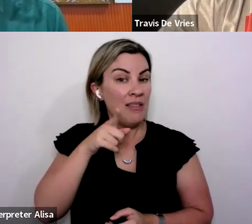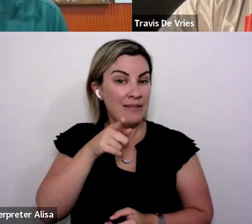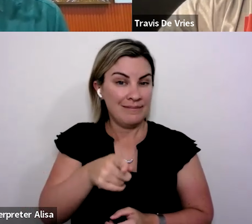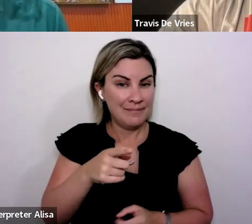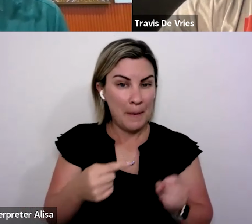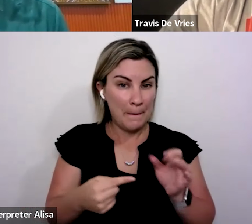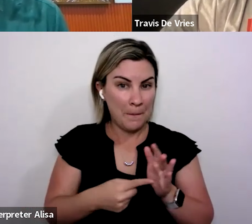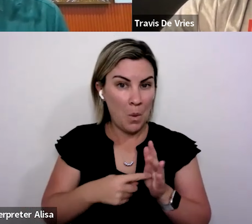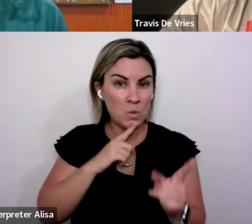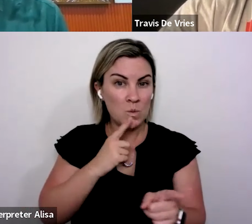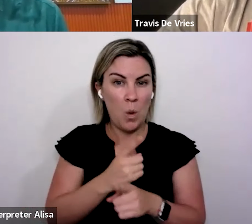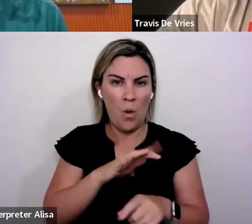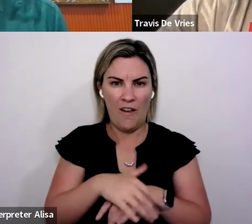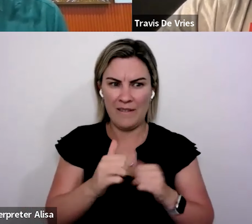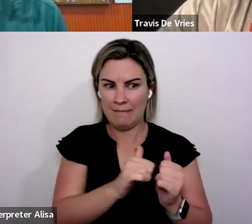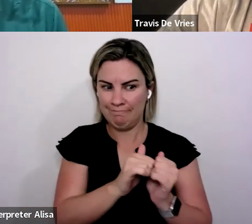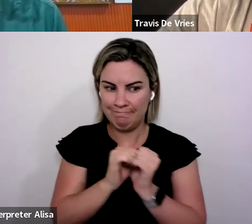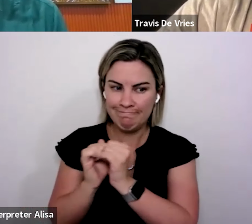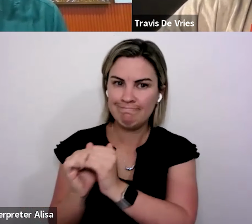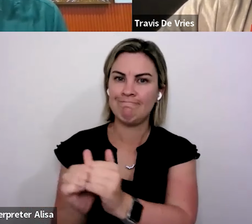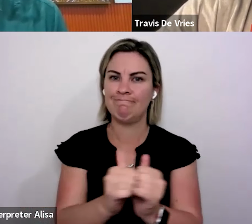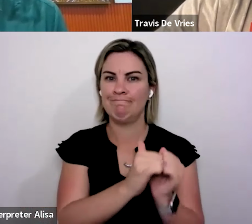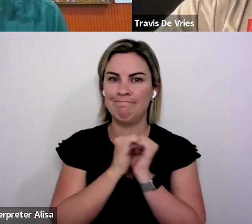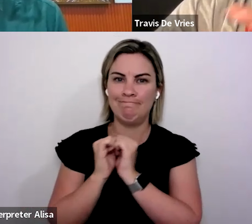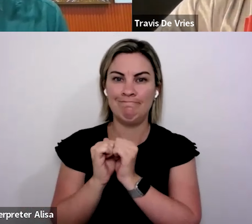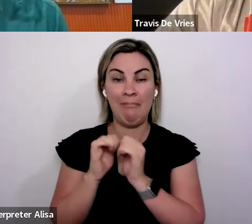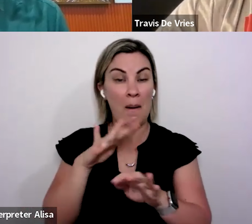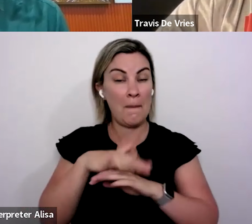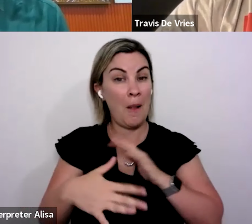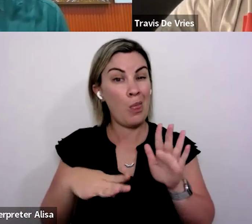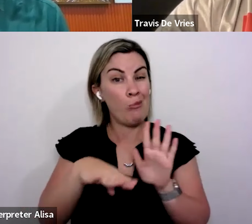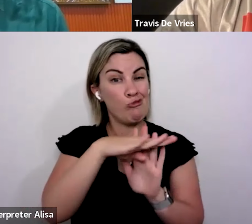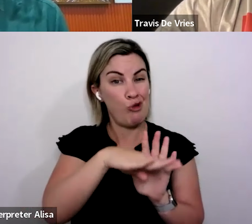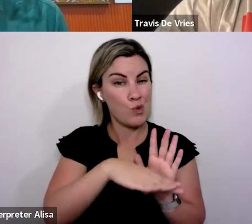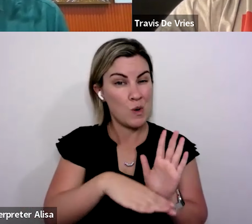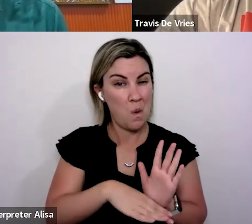and around the Protocols is that even